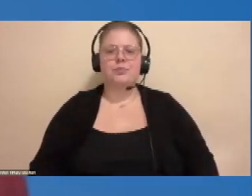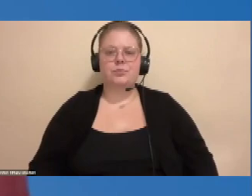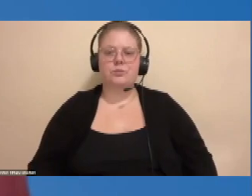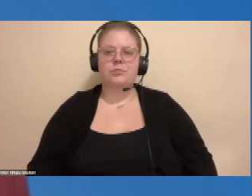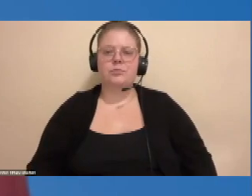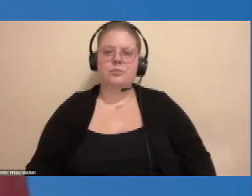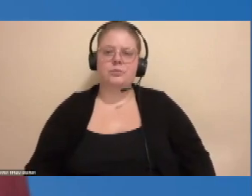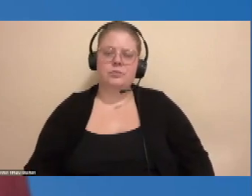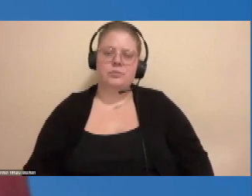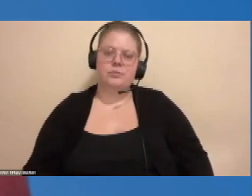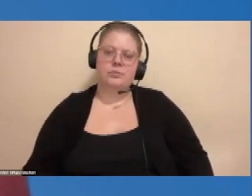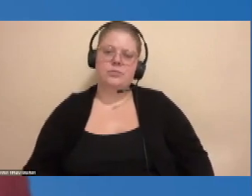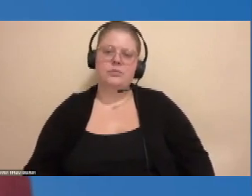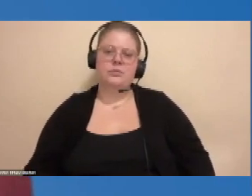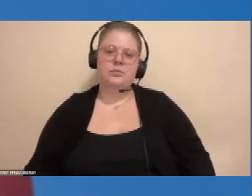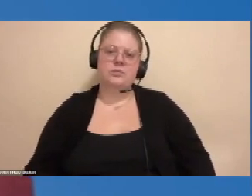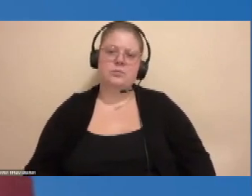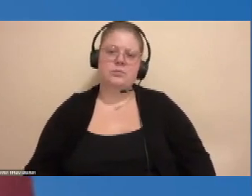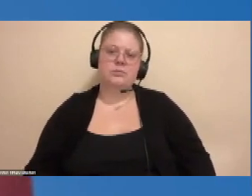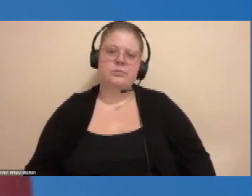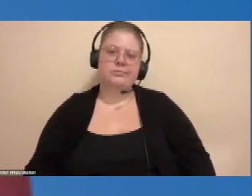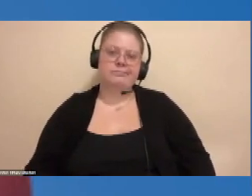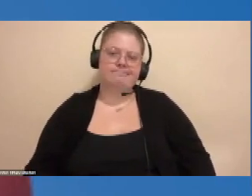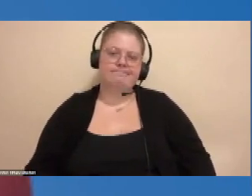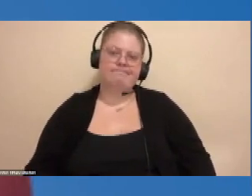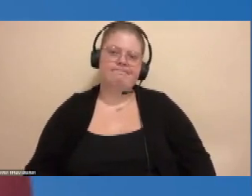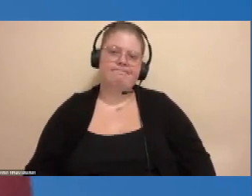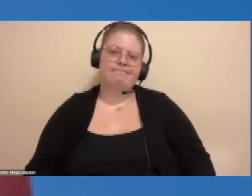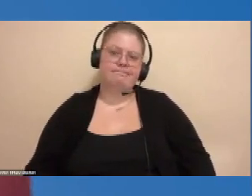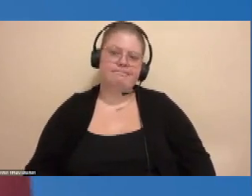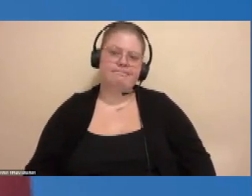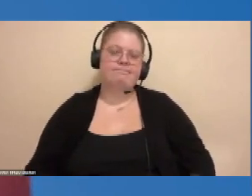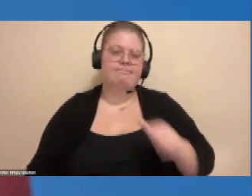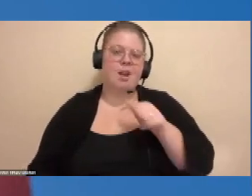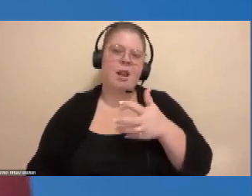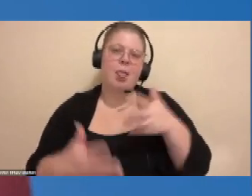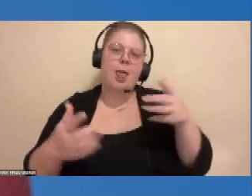but I'm sure there are specific populations that it's